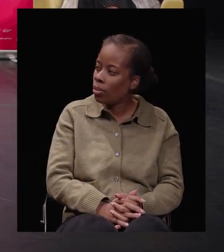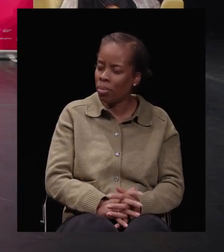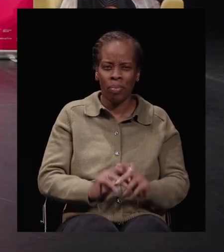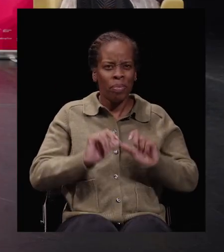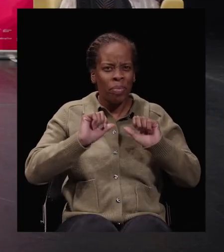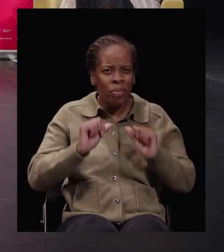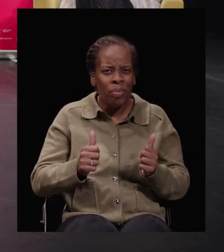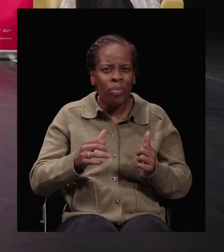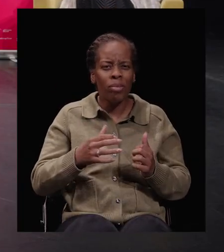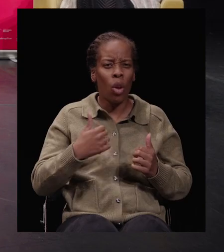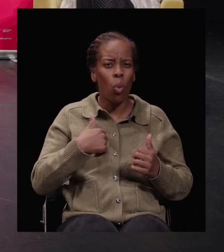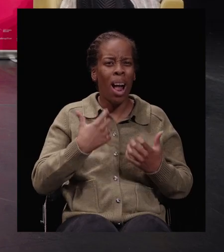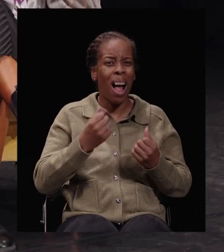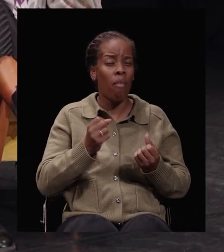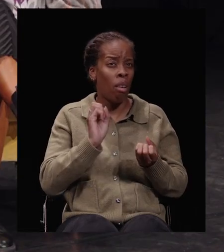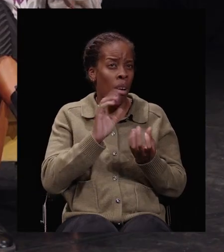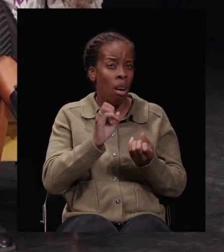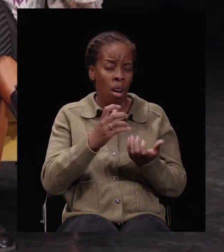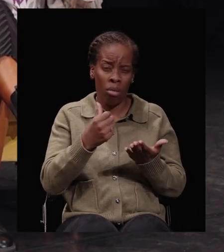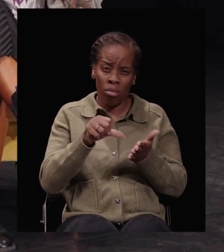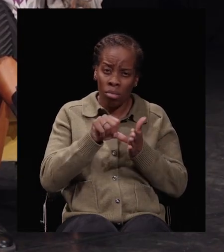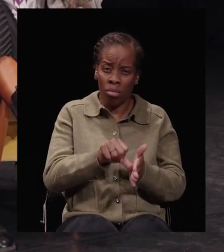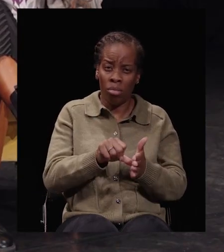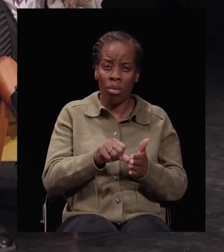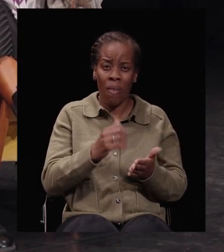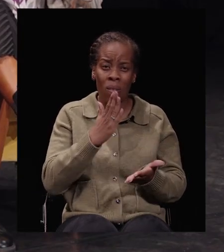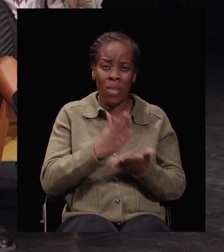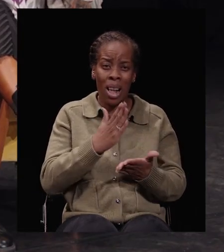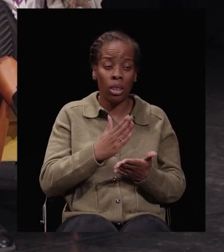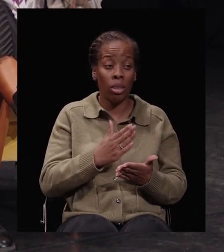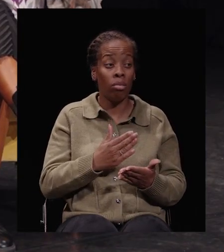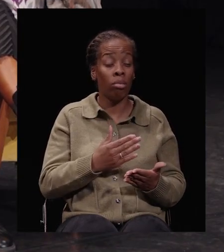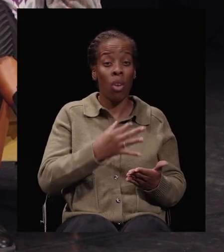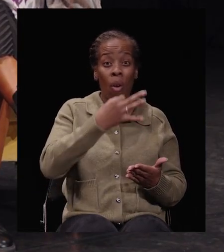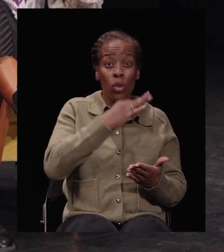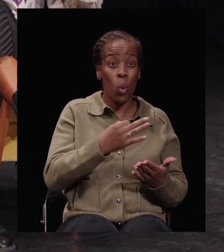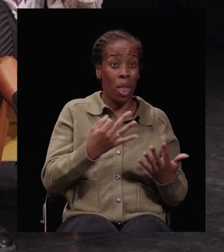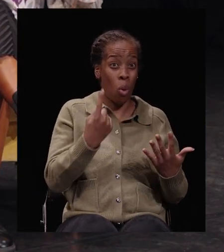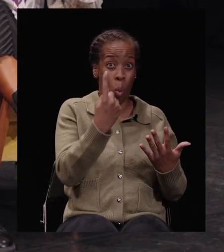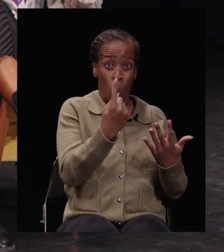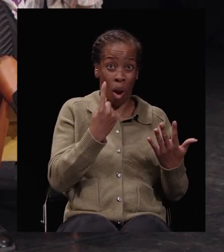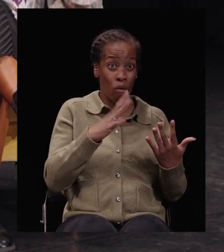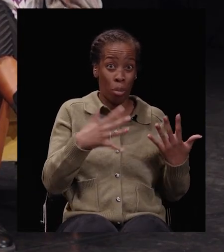let's start with some hard facts. Fewer than one in 10 people working in the arts today comes from the working class backgrounds.